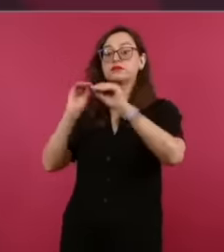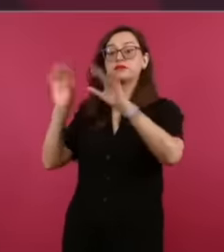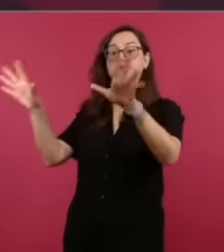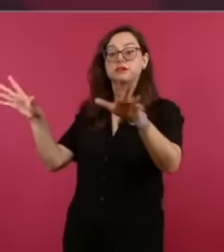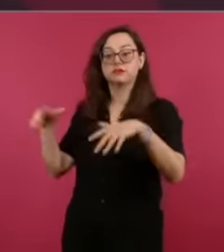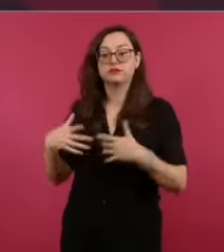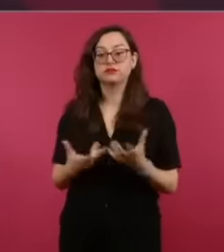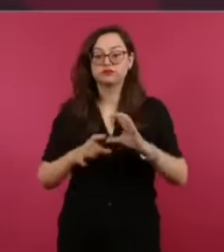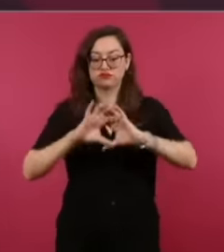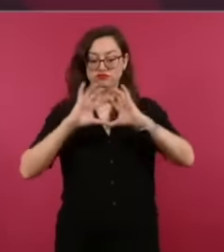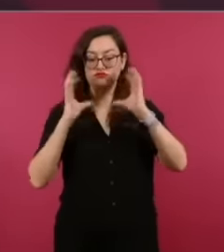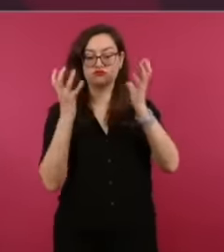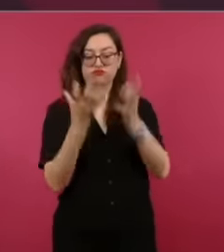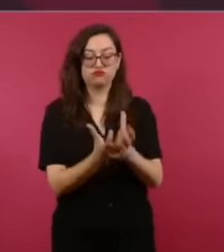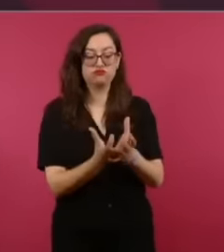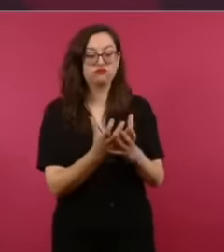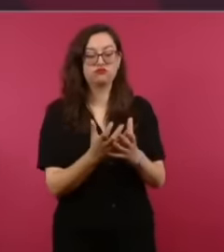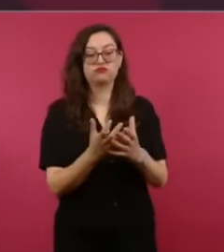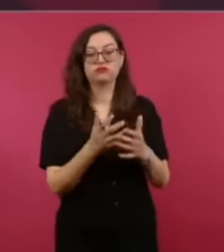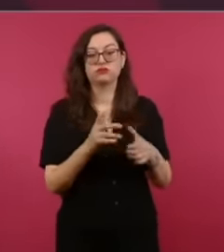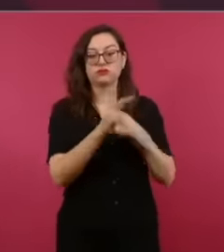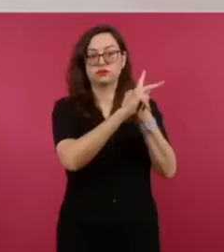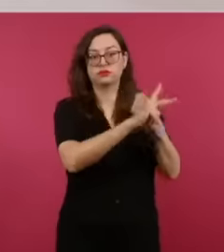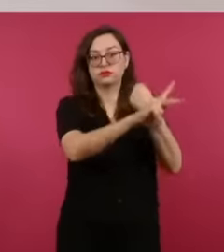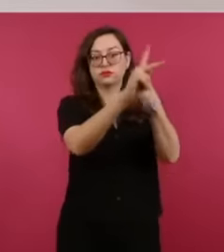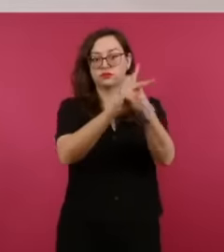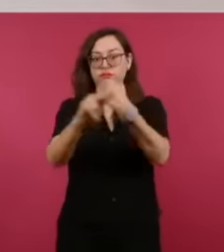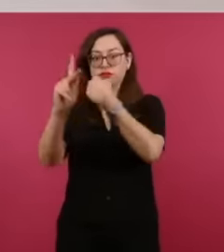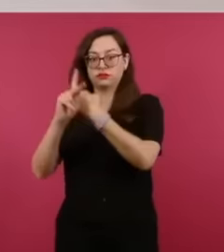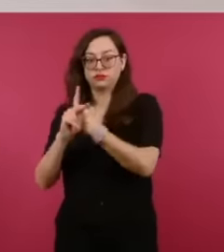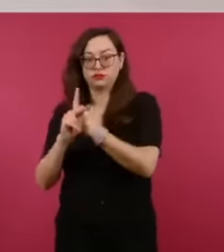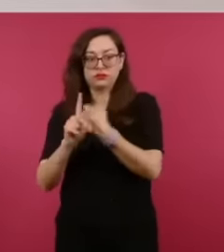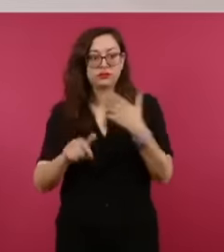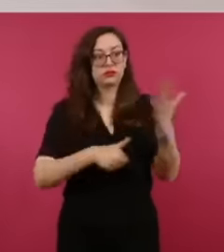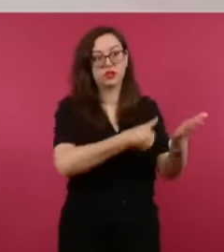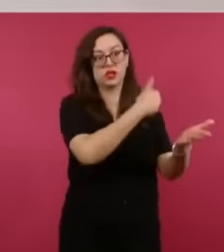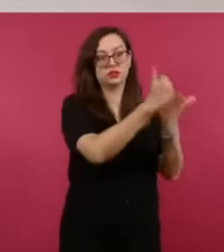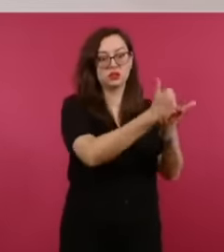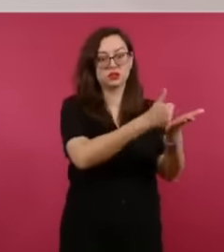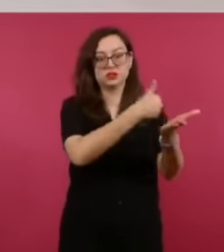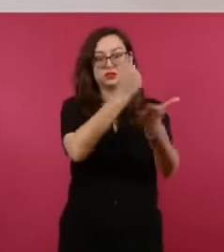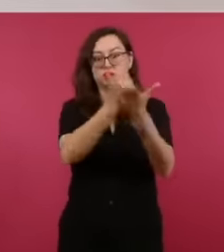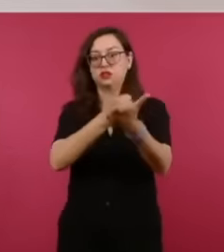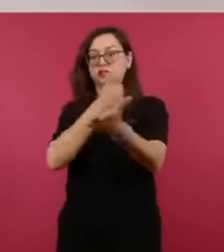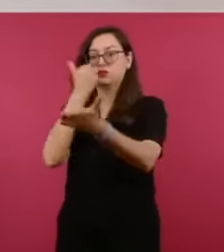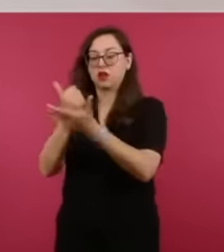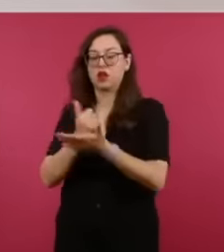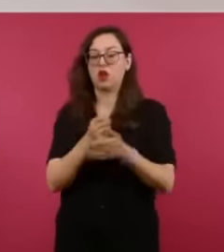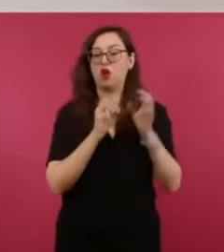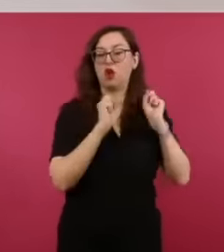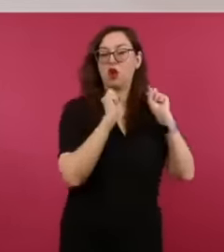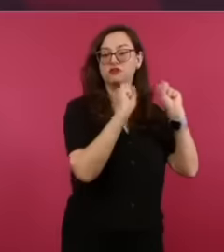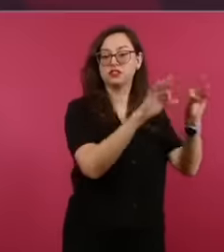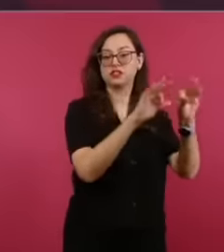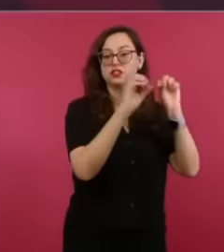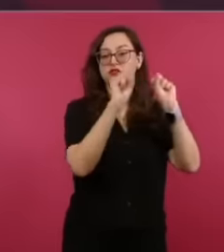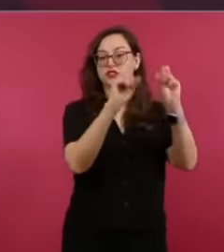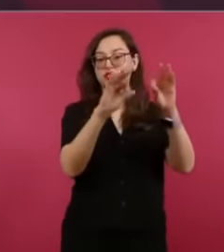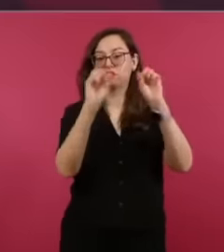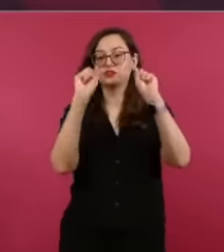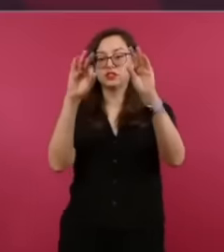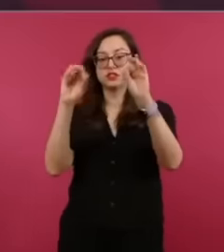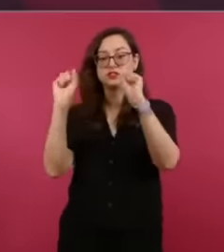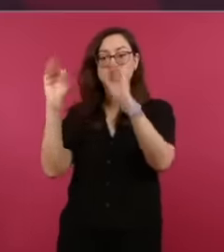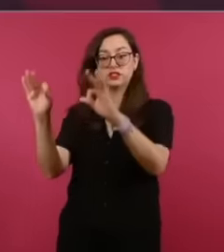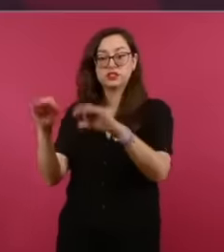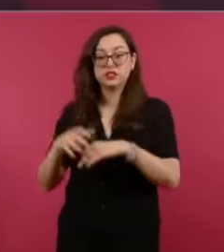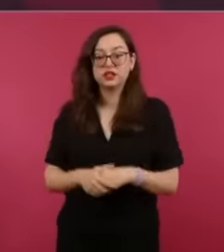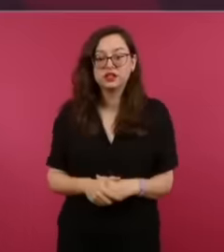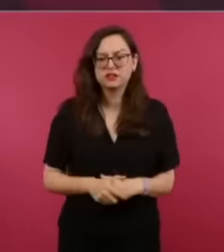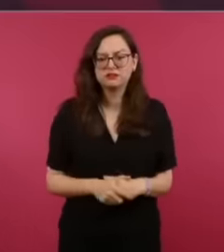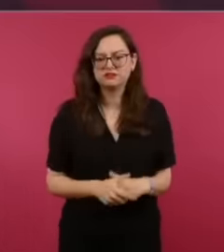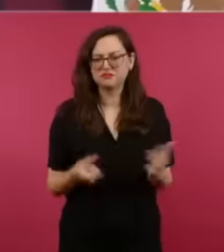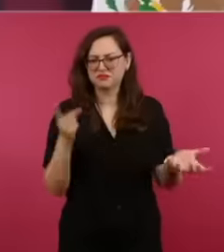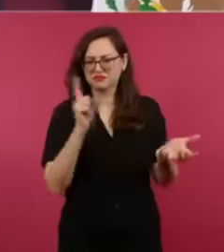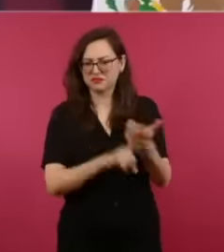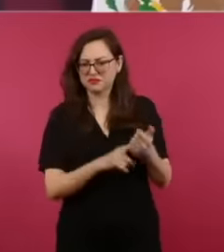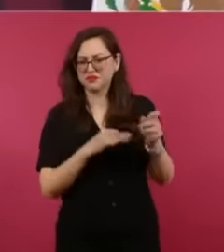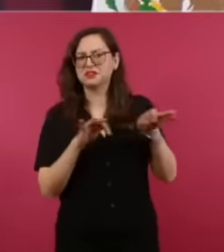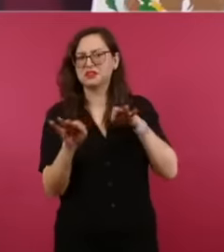cities of the world there being embassies Who worked there no All of them, but the majority were pure